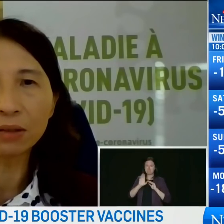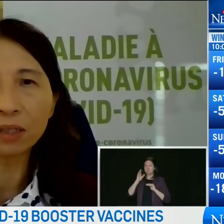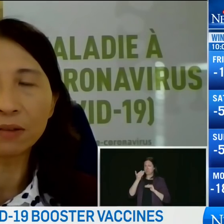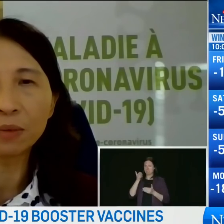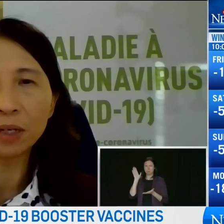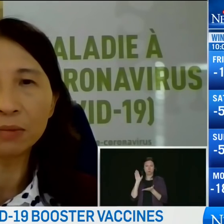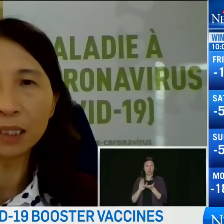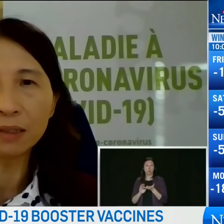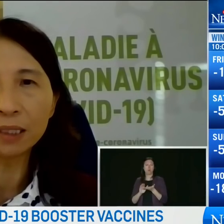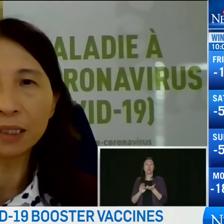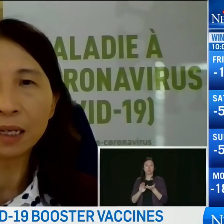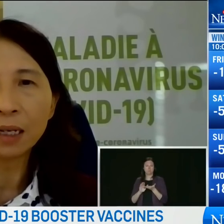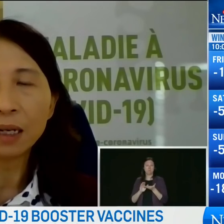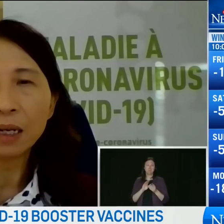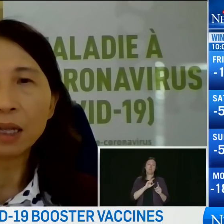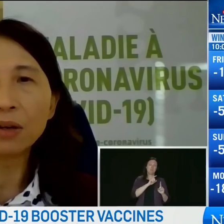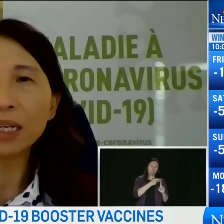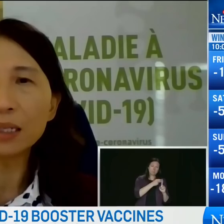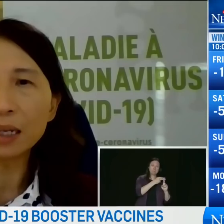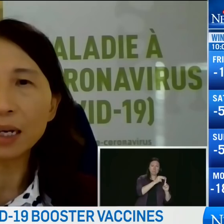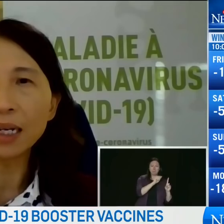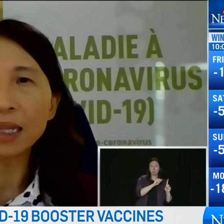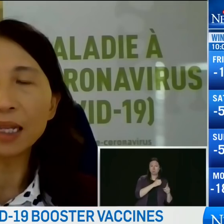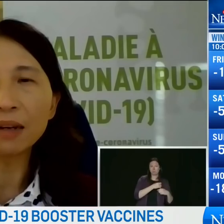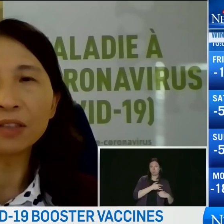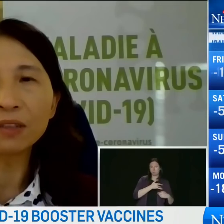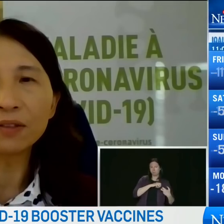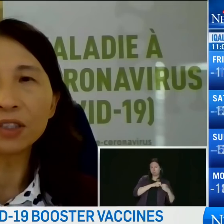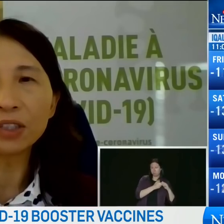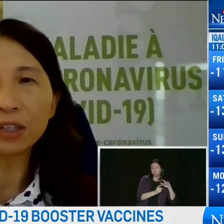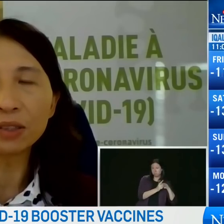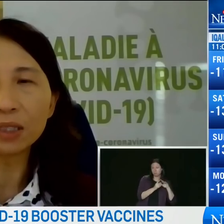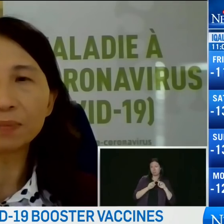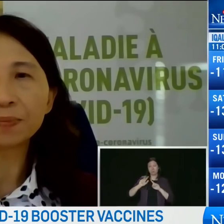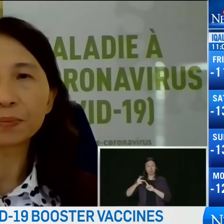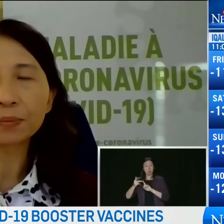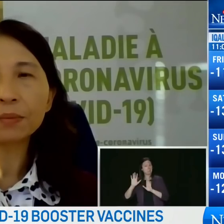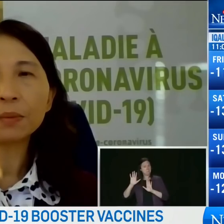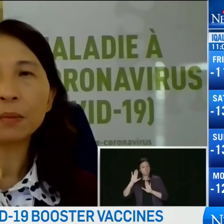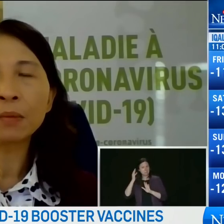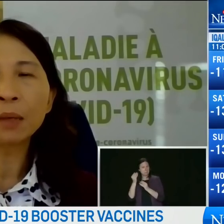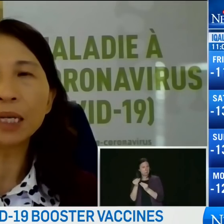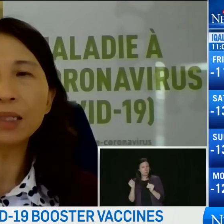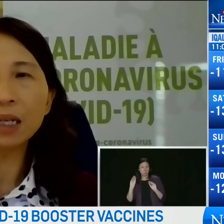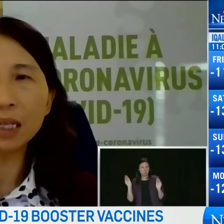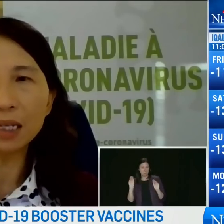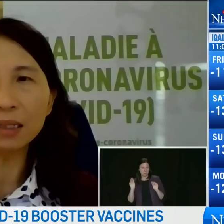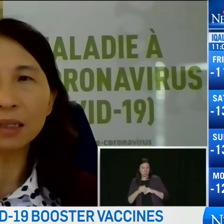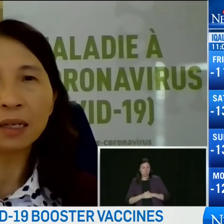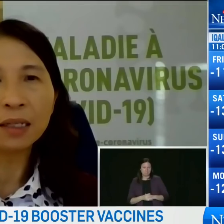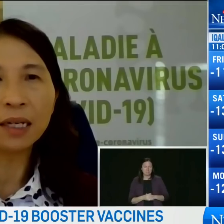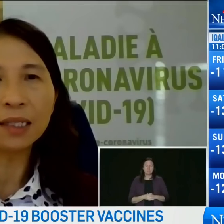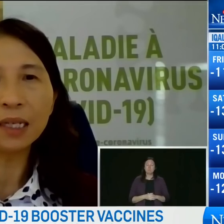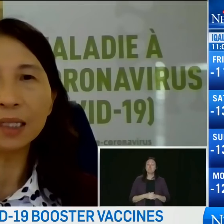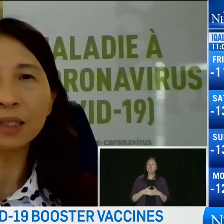AND/OR PERICARDITIS APPEARS TO BE LOWER AFTER THE BOOSTER DOSE THAN AFTER THE SECOND DOSE OF THE PRIMARY SERIES.